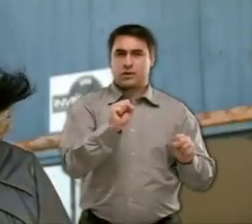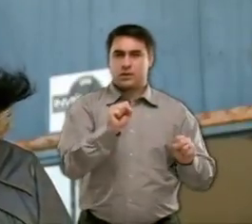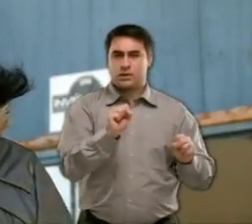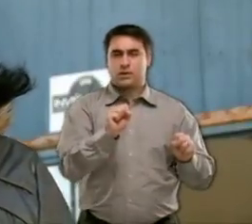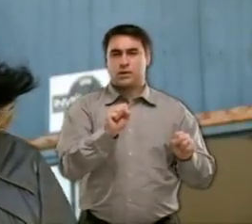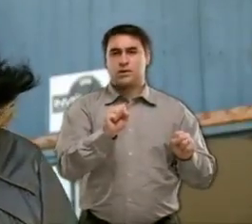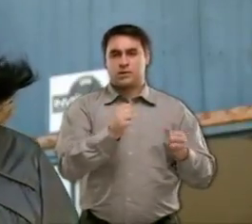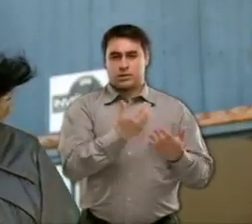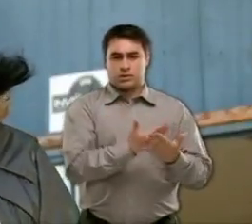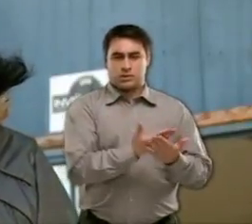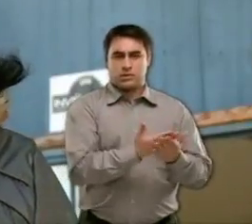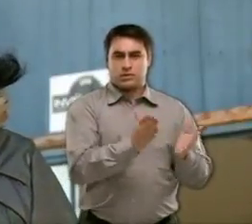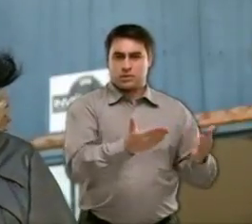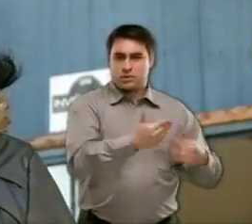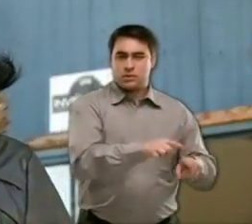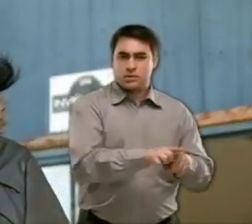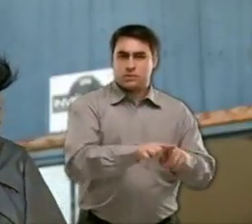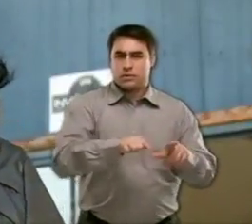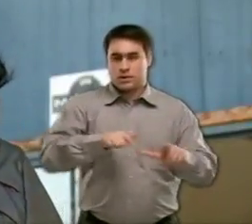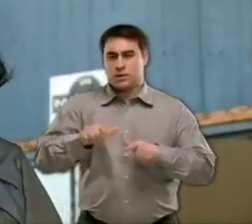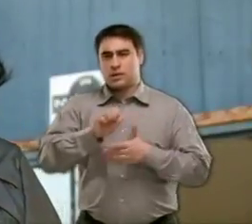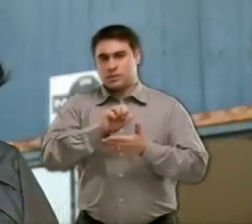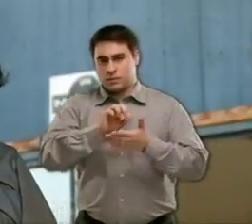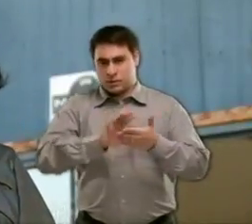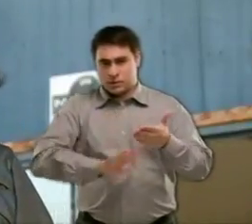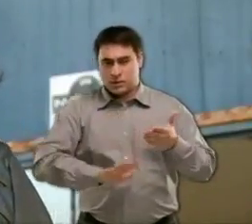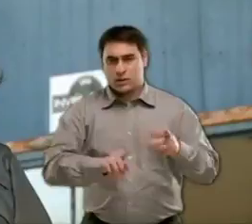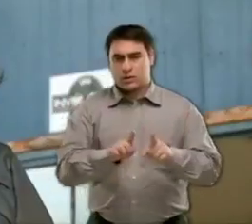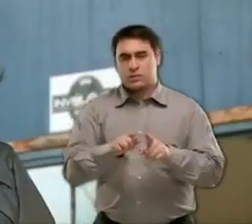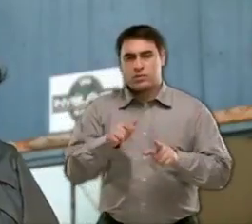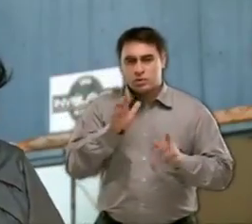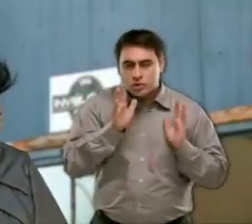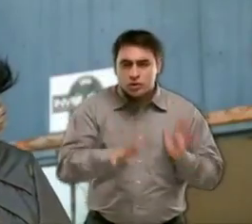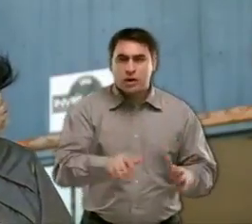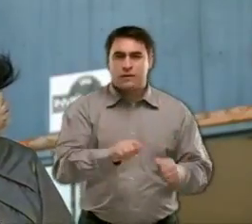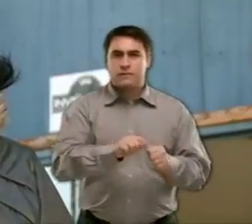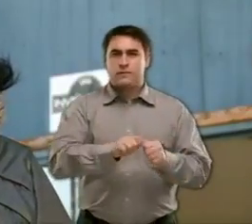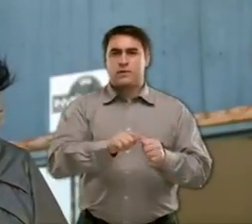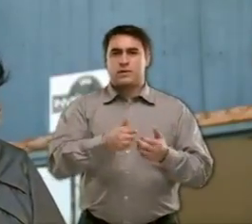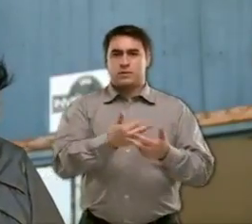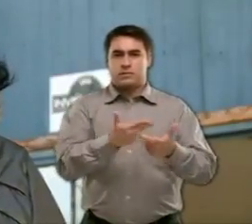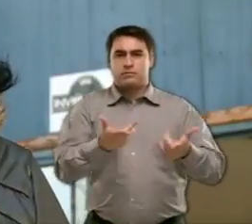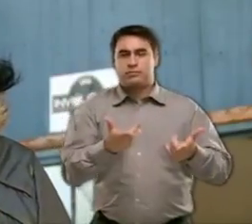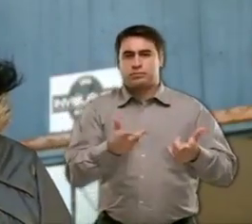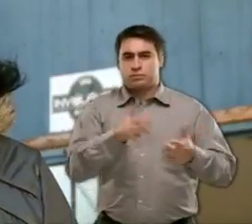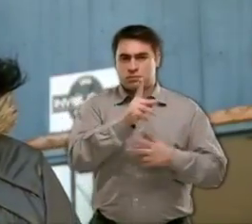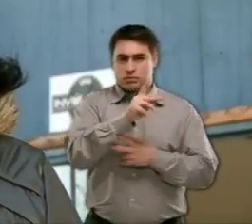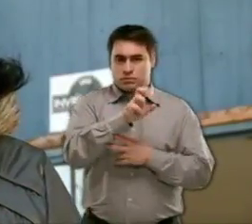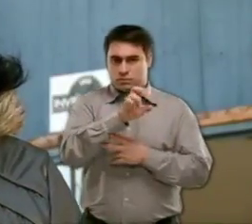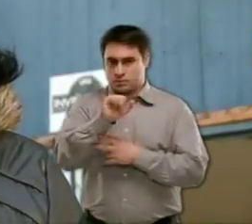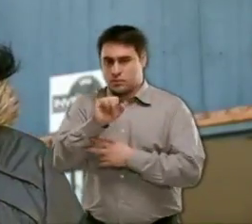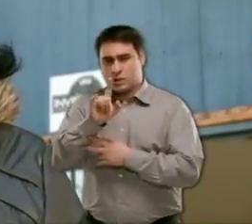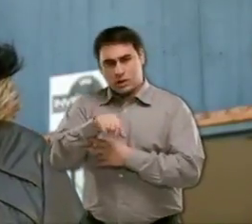she develops activities on what's on the Individualized Educational Plan, we have the issue of skills and abilities,